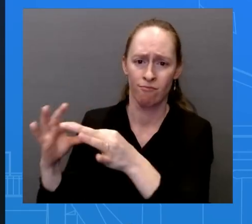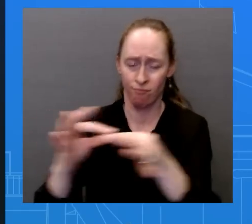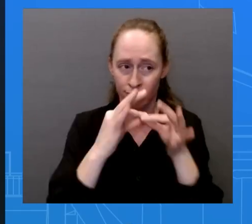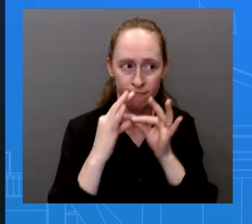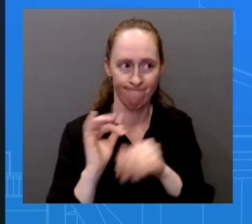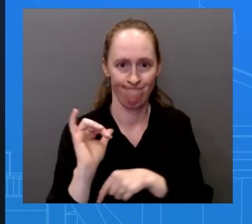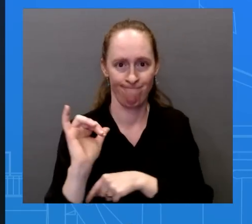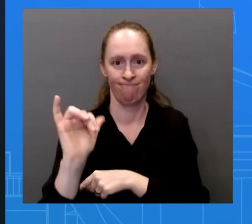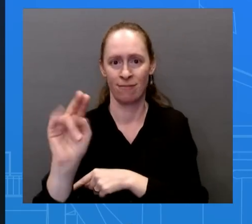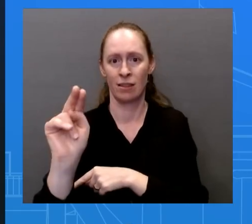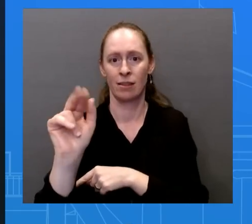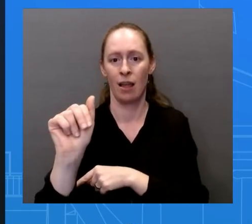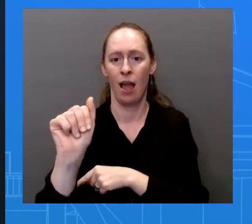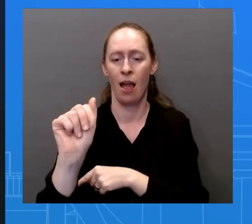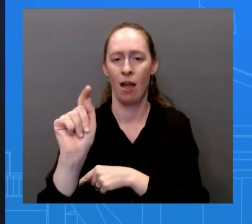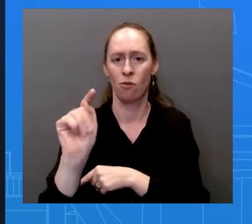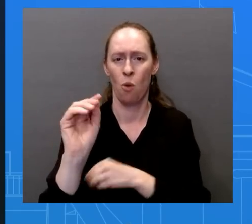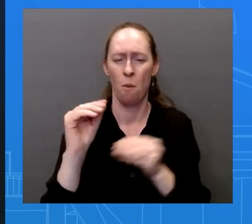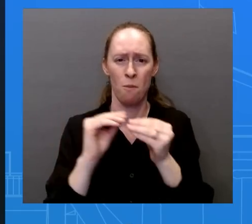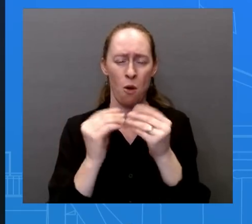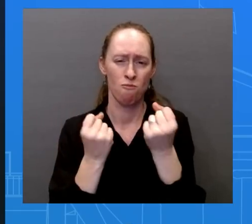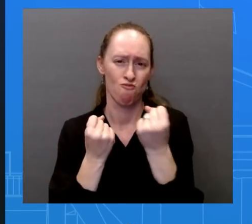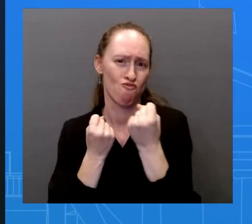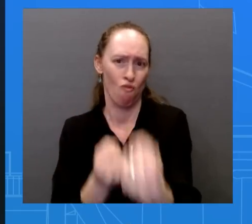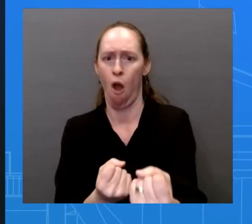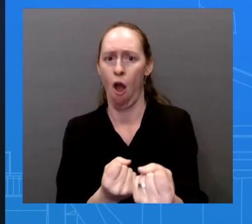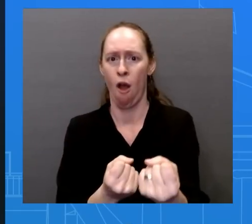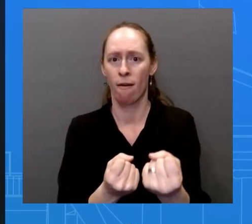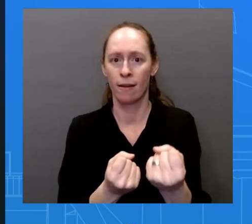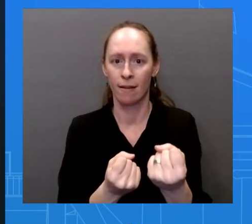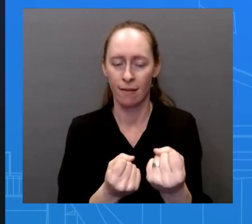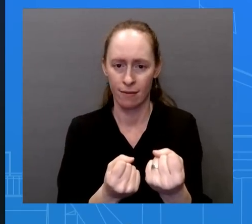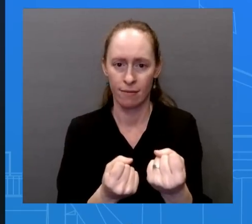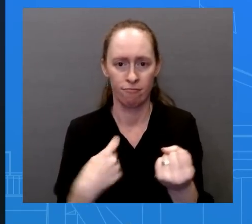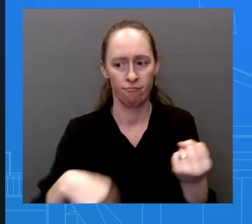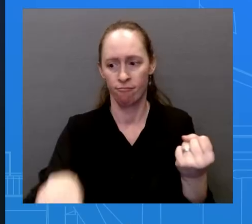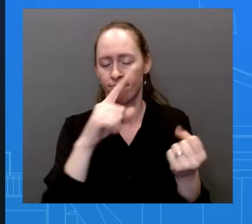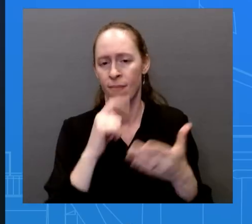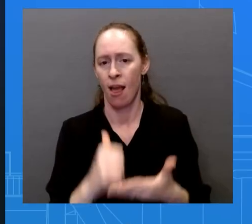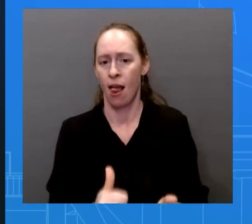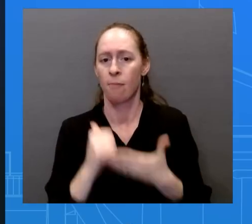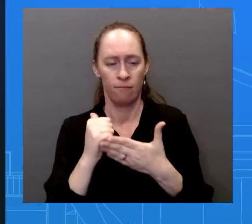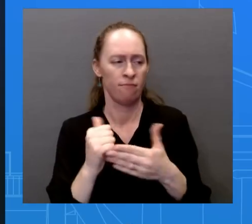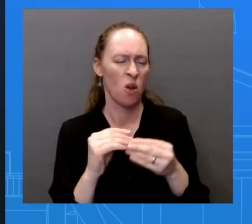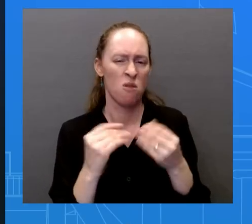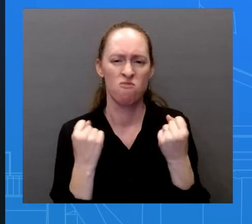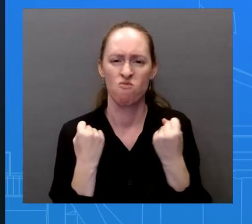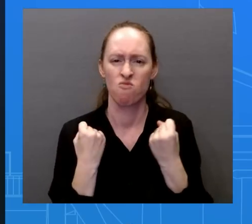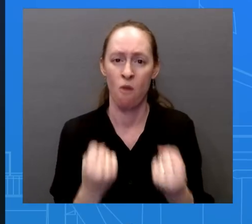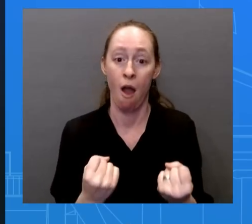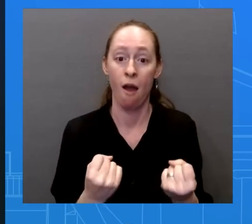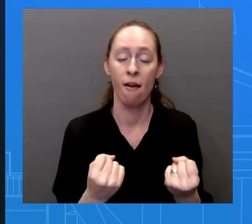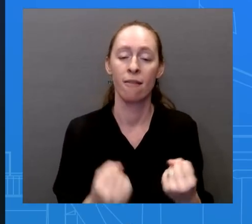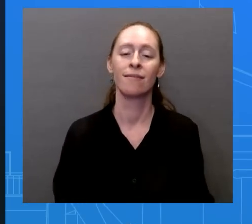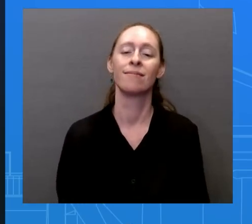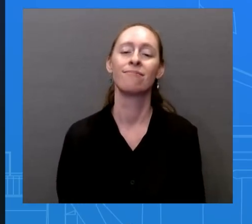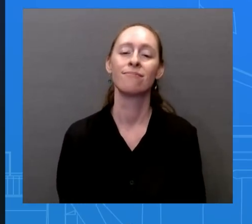We have held the major democracies together. Putin has been counting on a split, as I just said, and he hasn't had it.